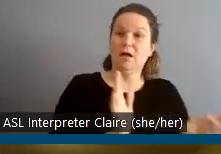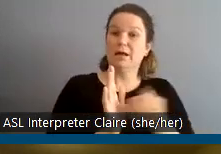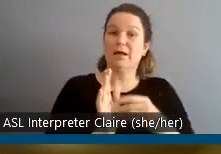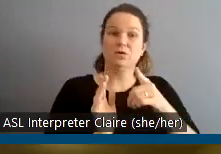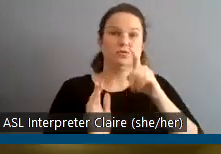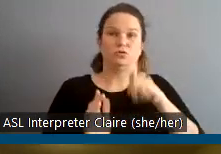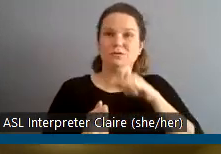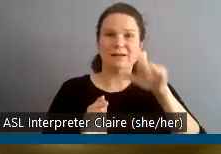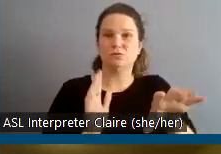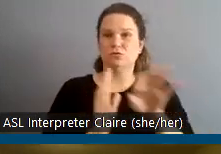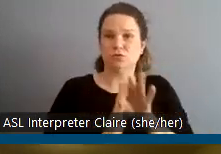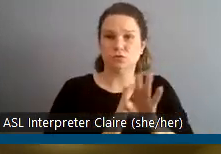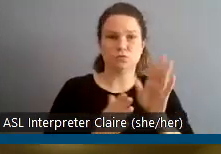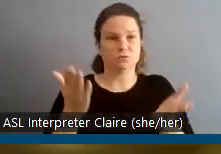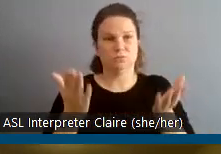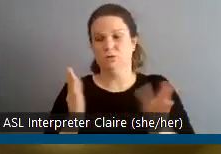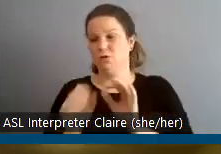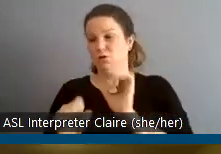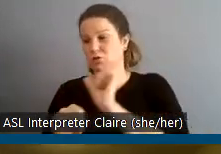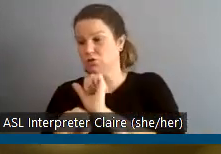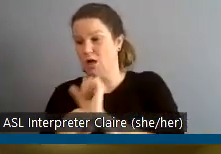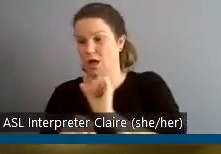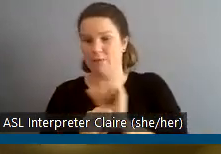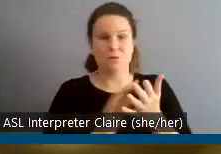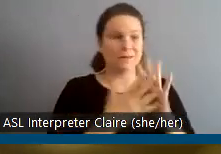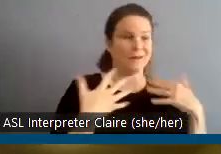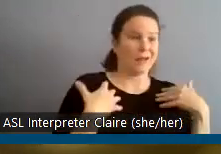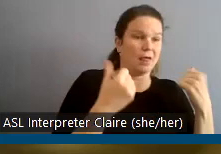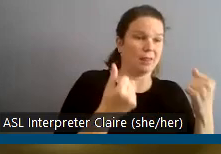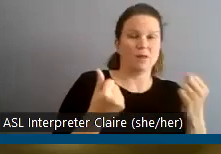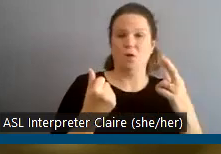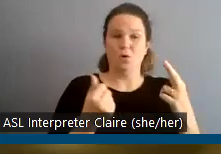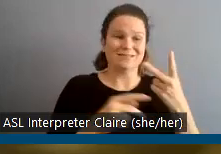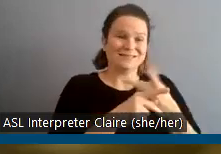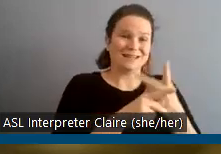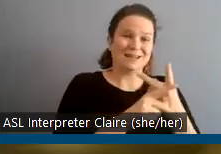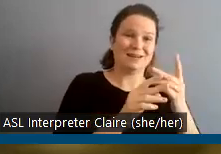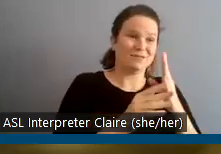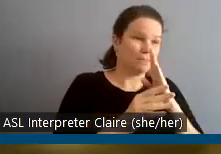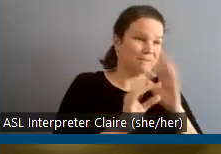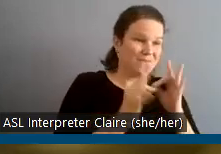between your job and getting healthy or helping your immediate family member